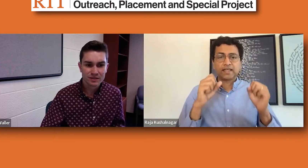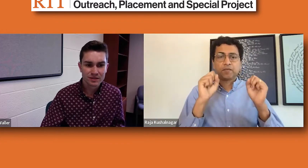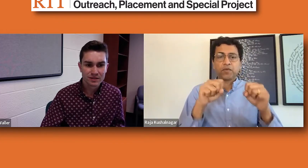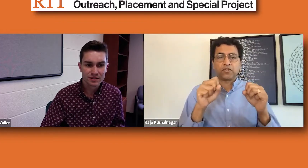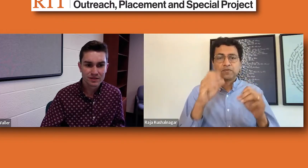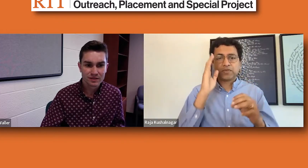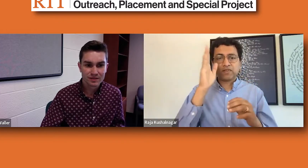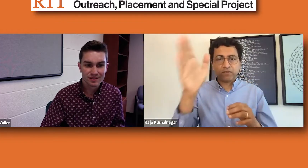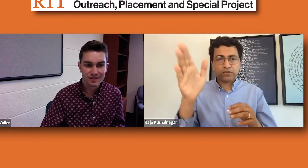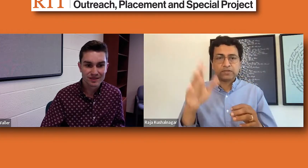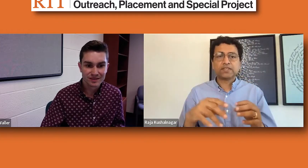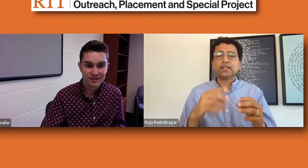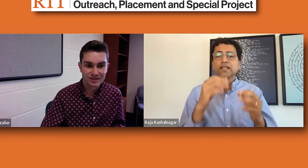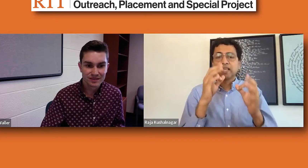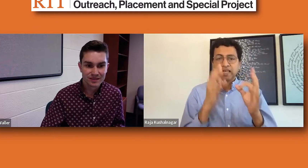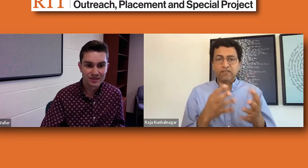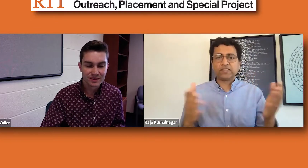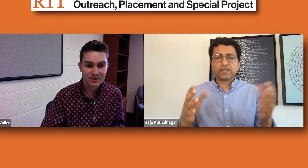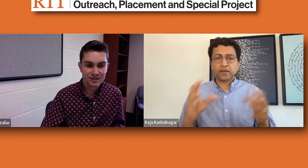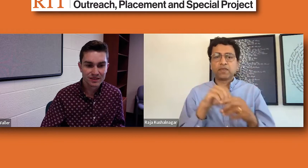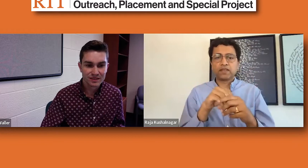Yeah, that's actually a really exciting possibility